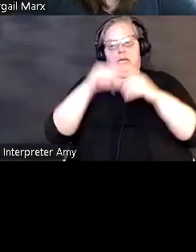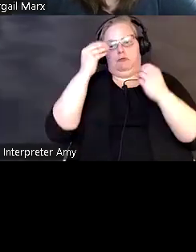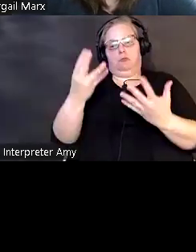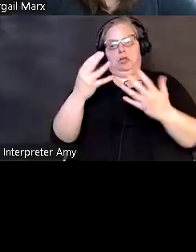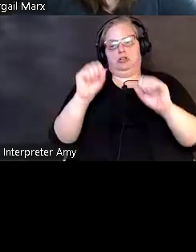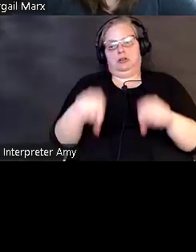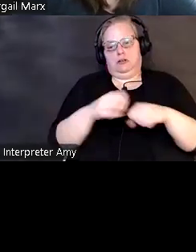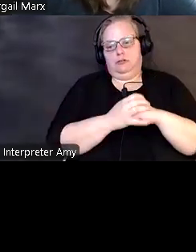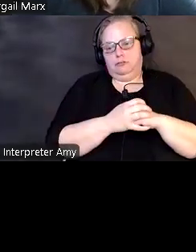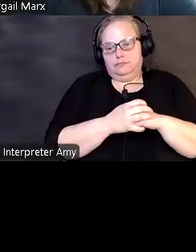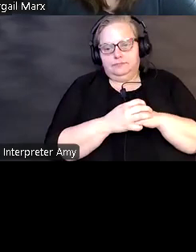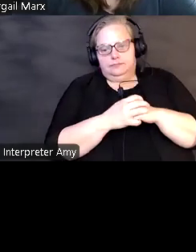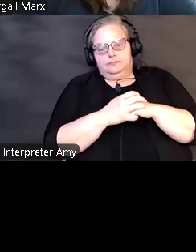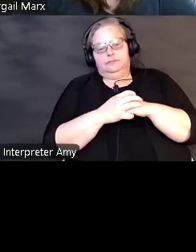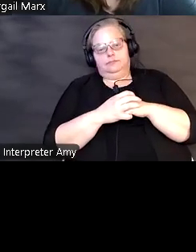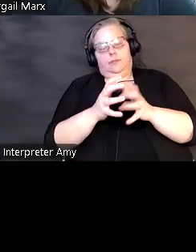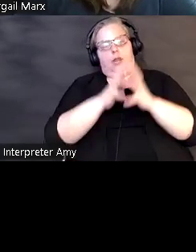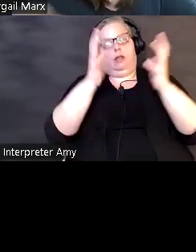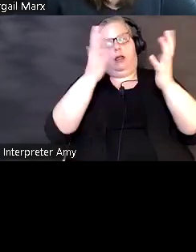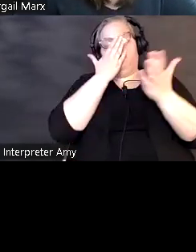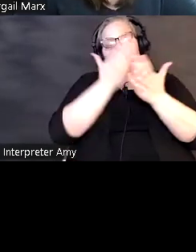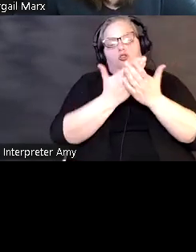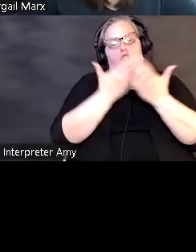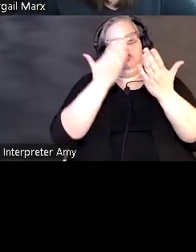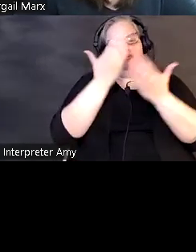So definitely lots of great resources within our state.